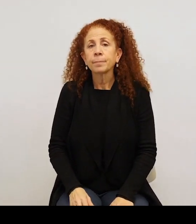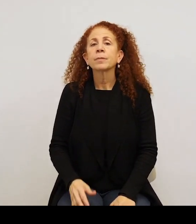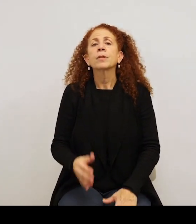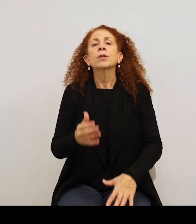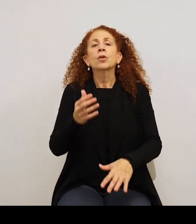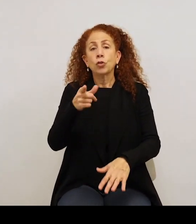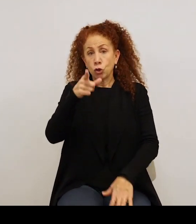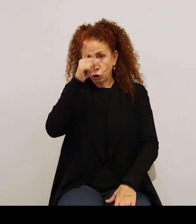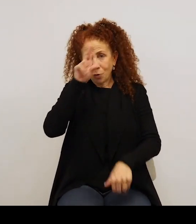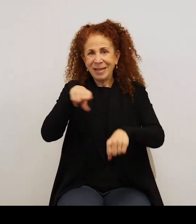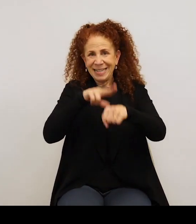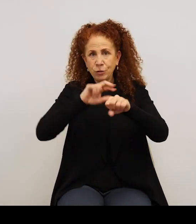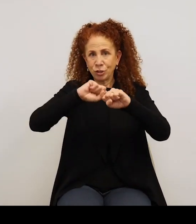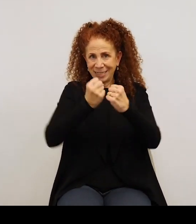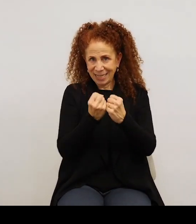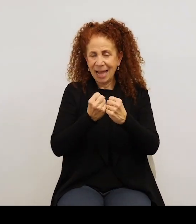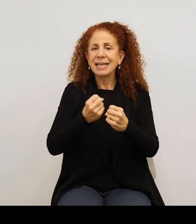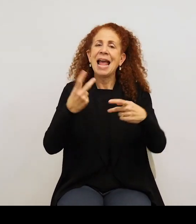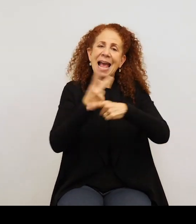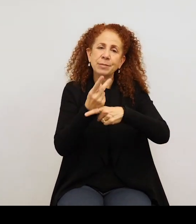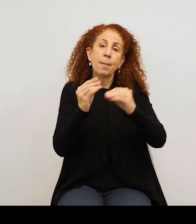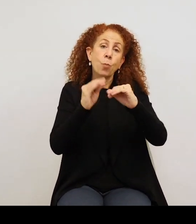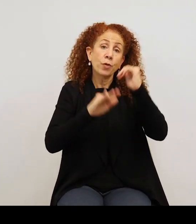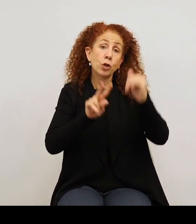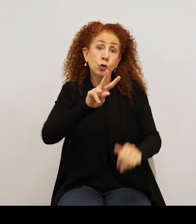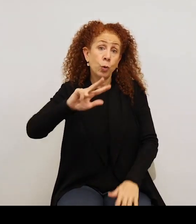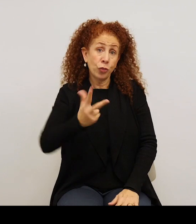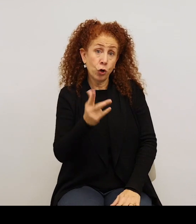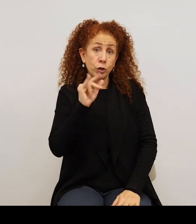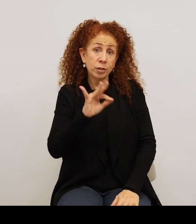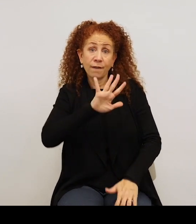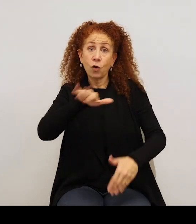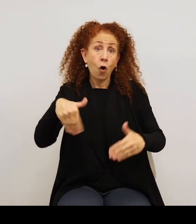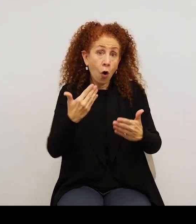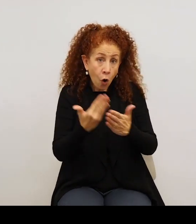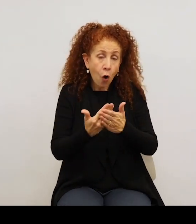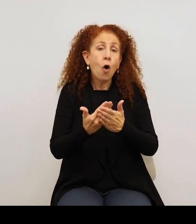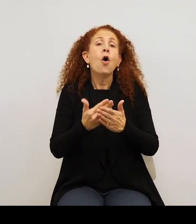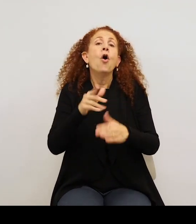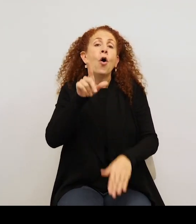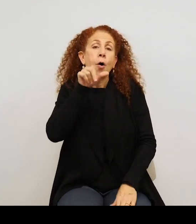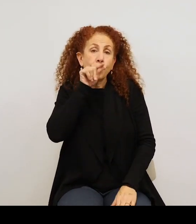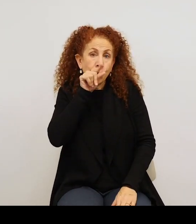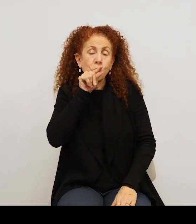NABU, estimates that more than 2/3 of all breeding bird species in Germany